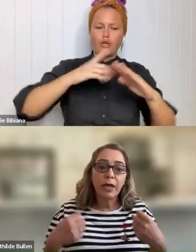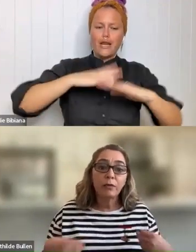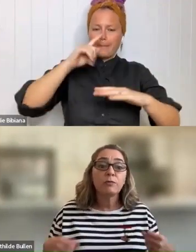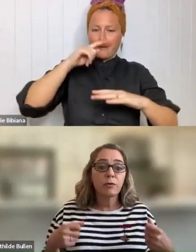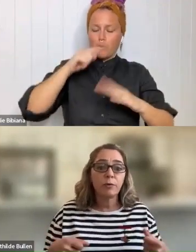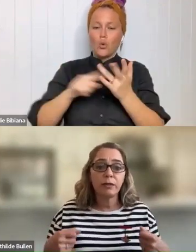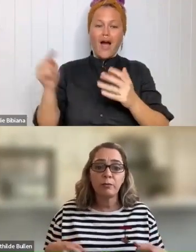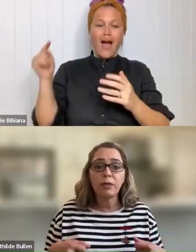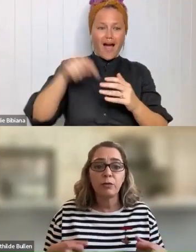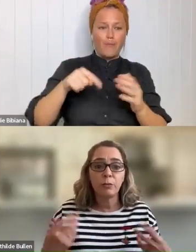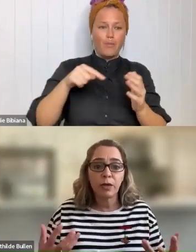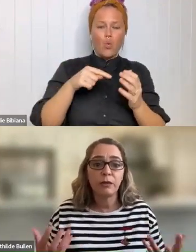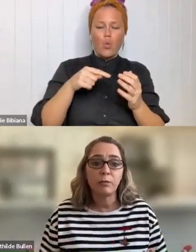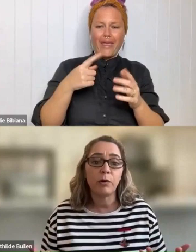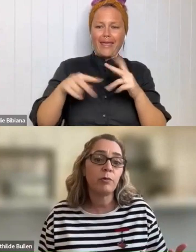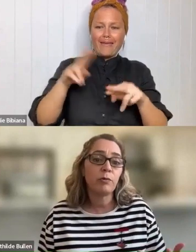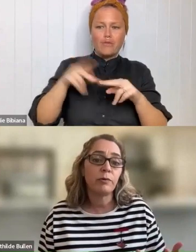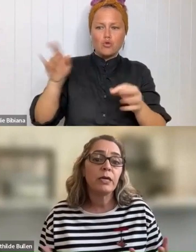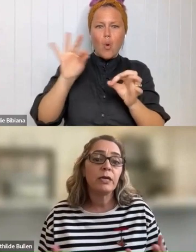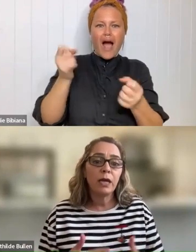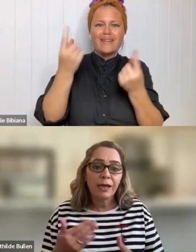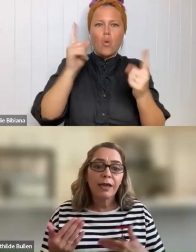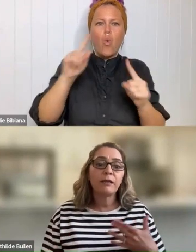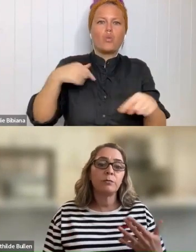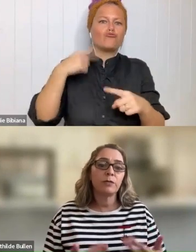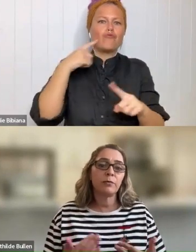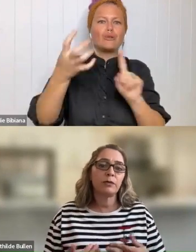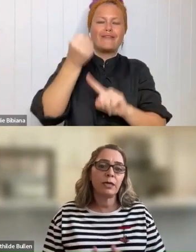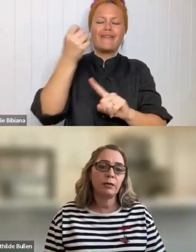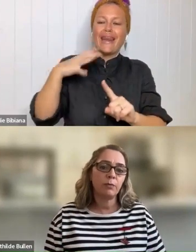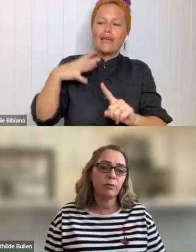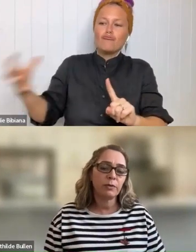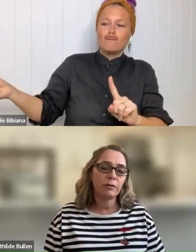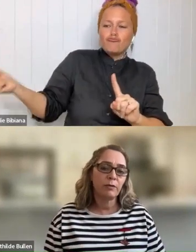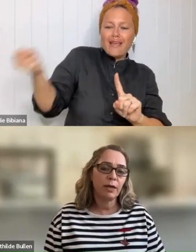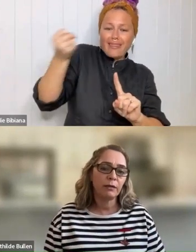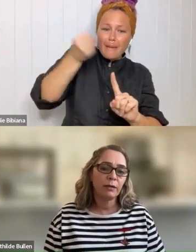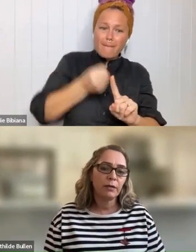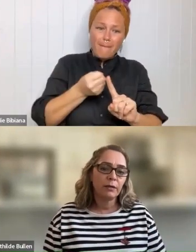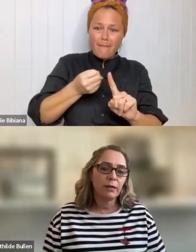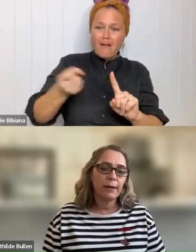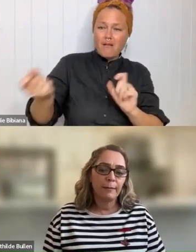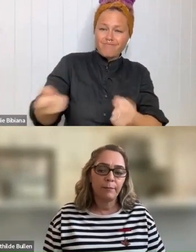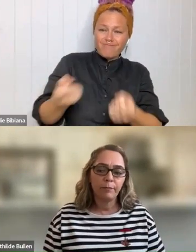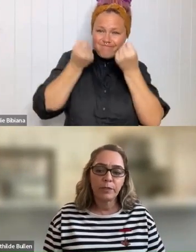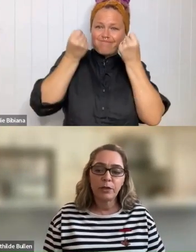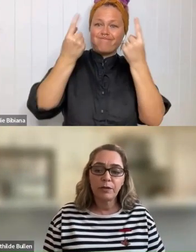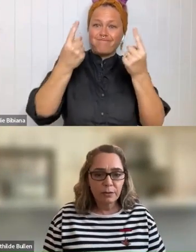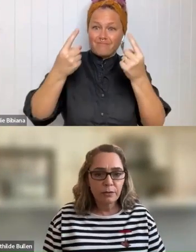without also bring them with you and bring them on board and getting them to understand the importance of that. So that's